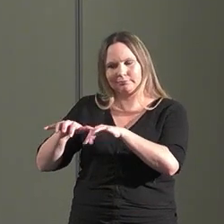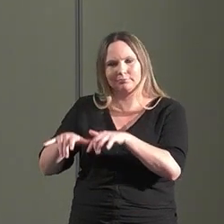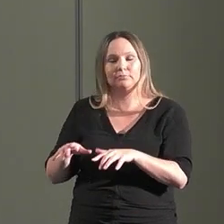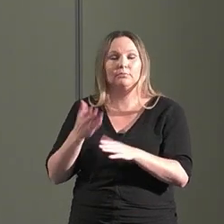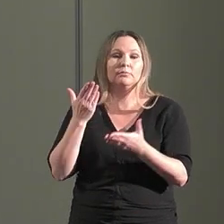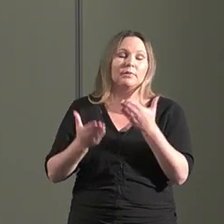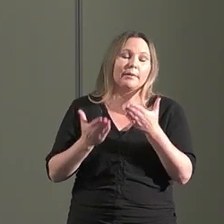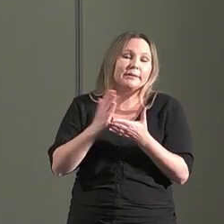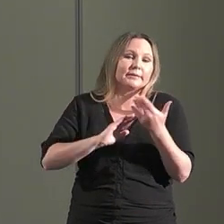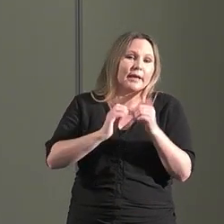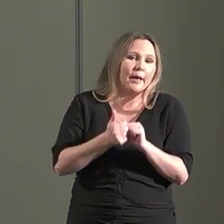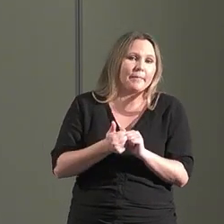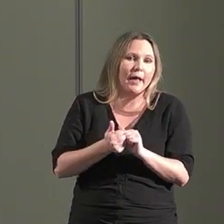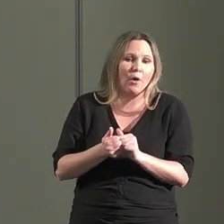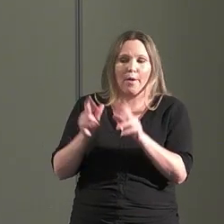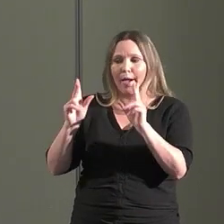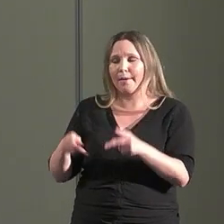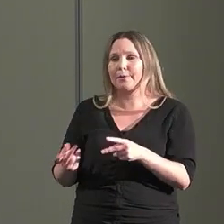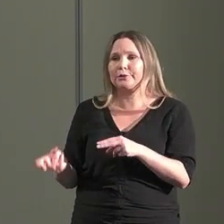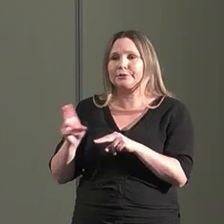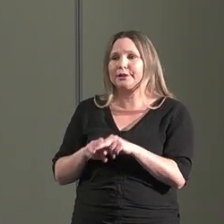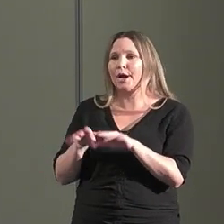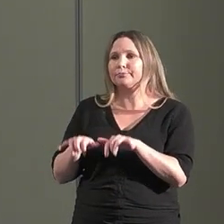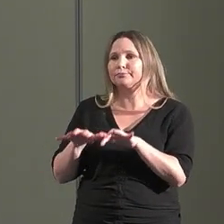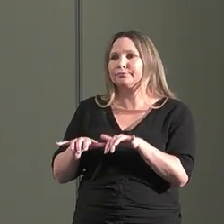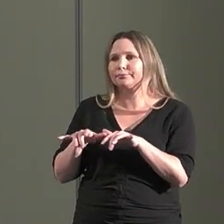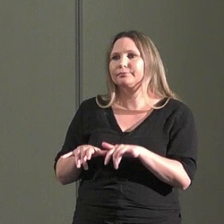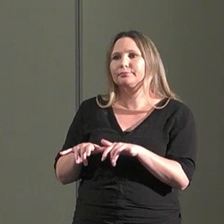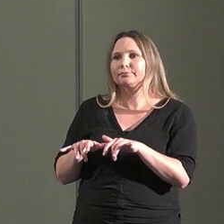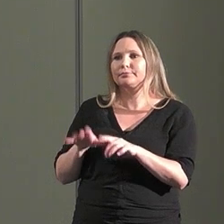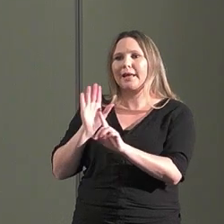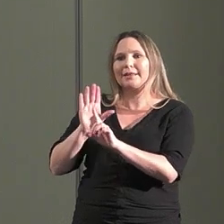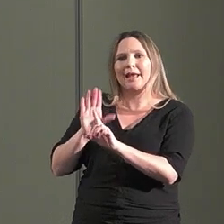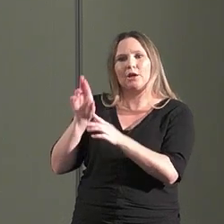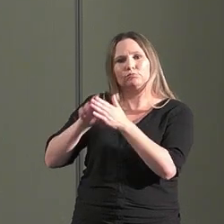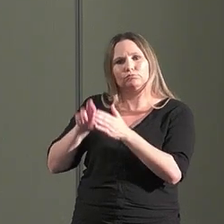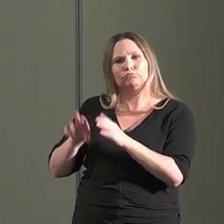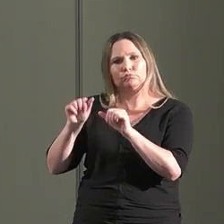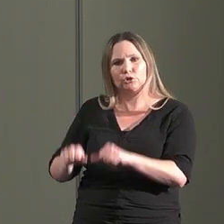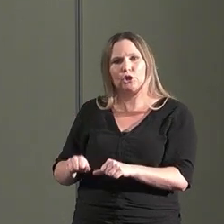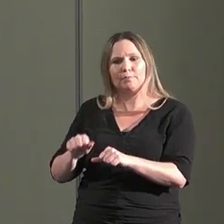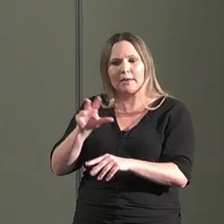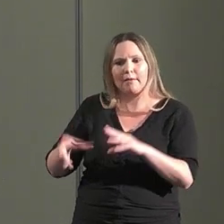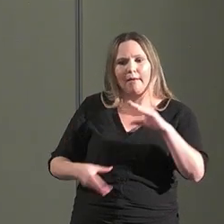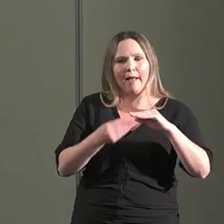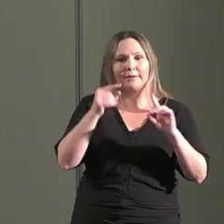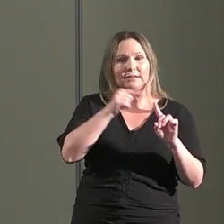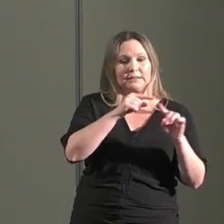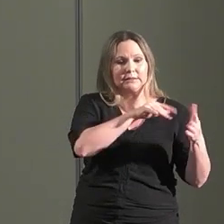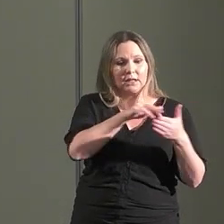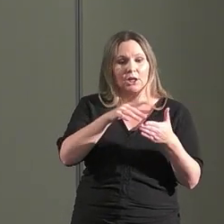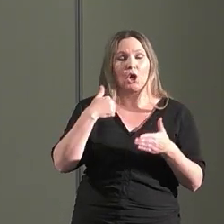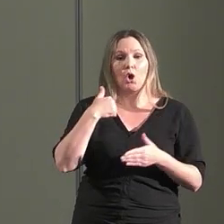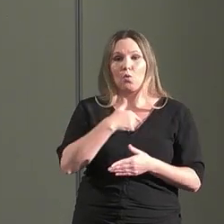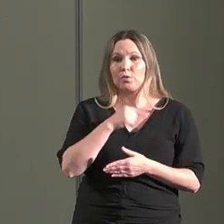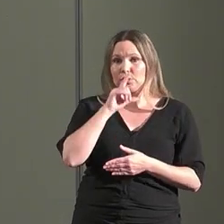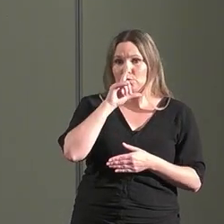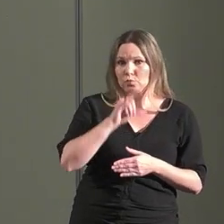incorporated into a study like this. Are we really measuring accessibility?